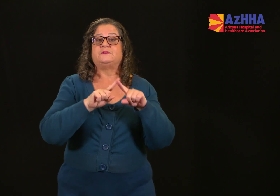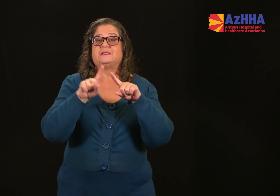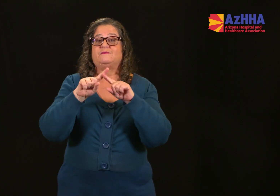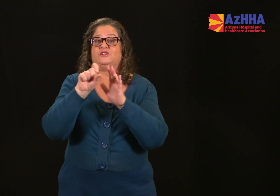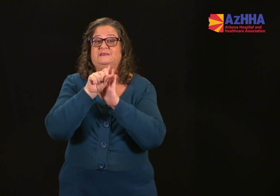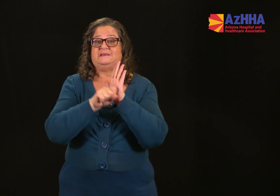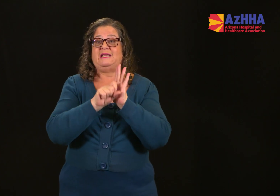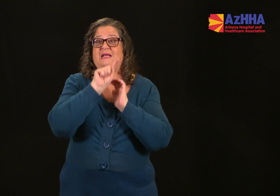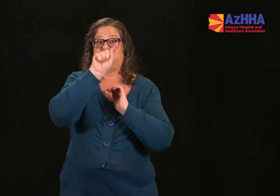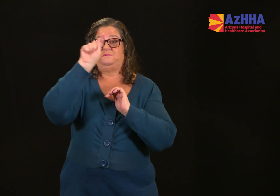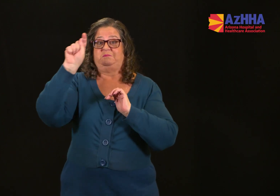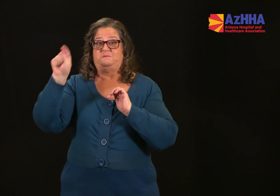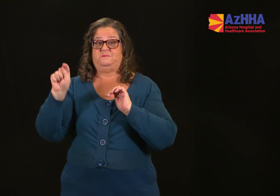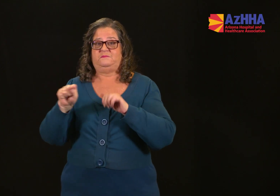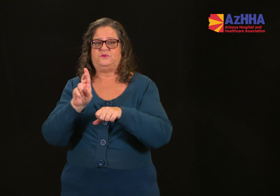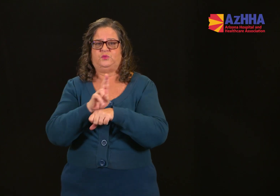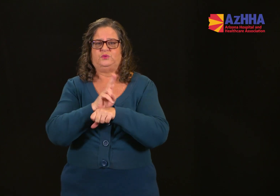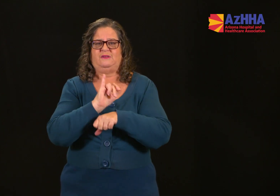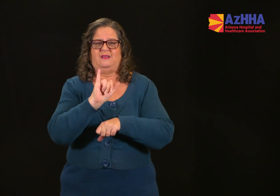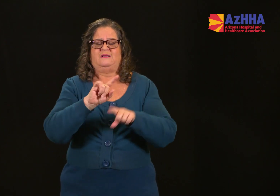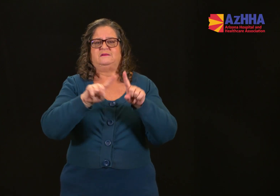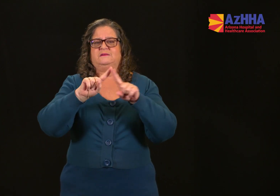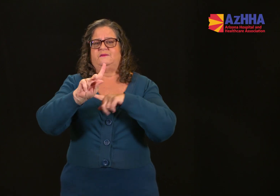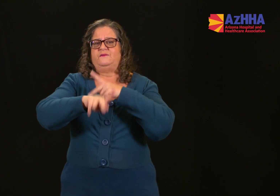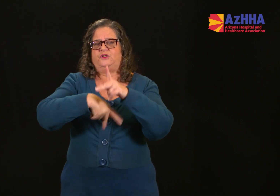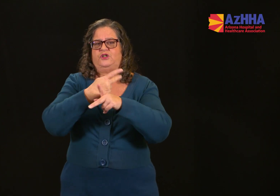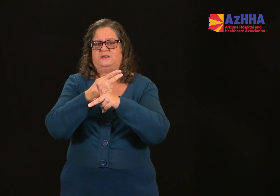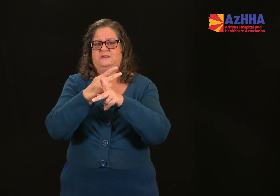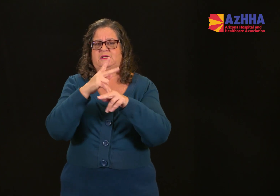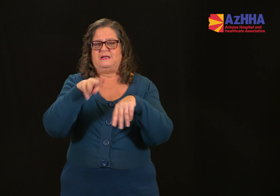Different states have adopted different versions of the National POLST form.